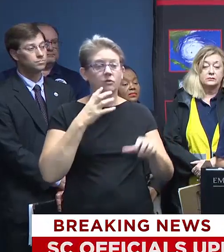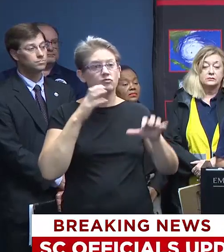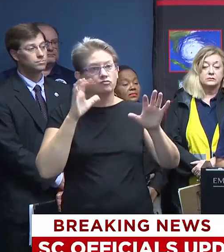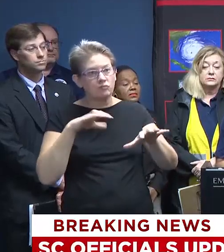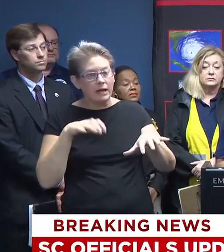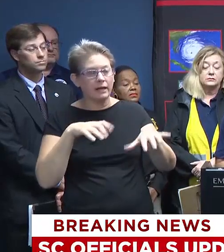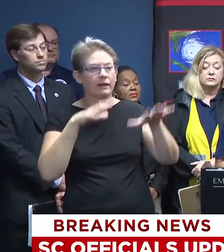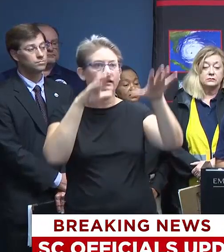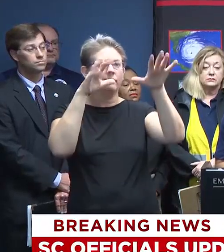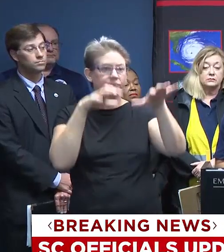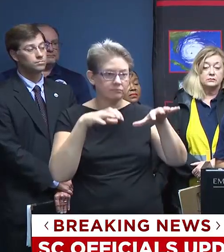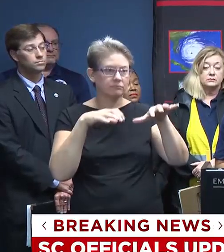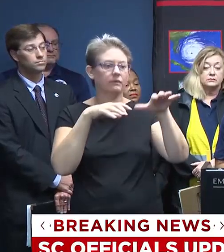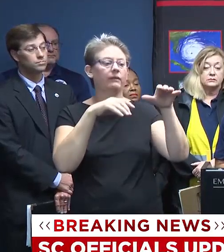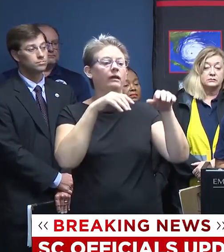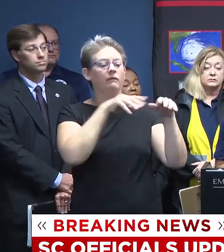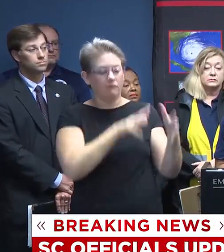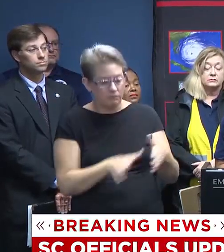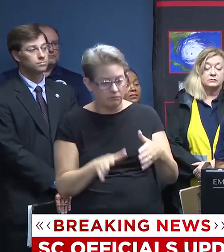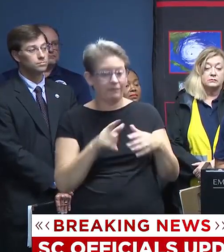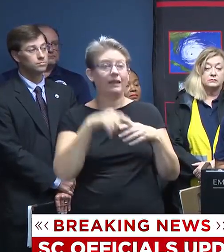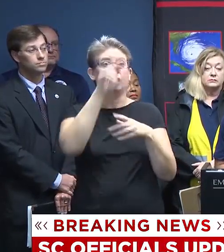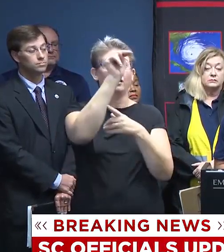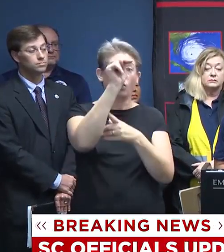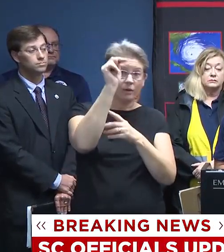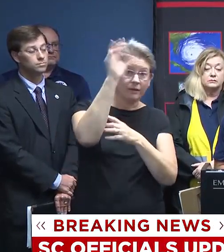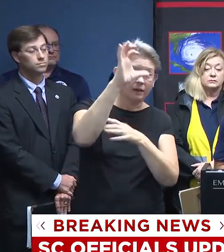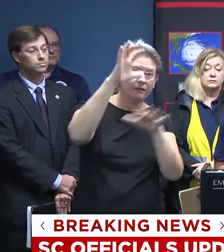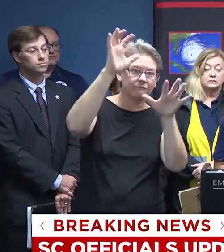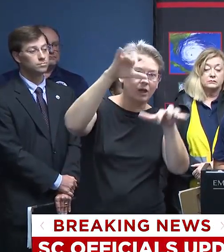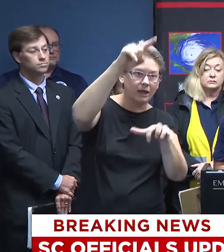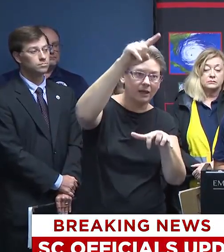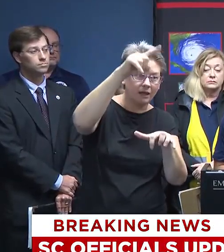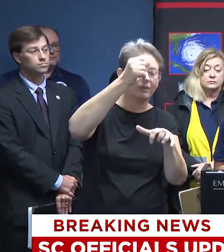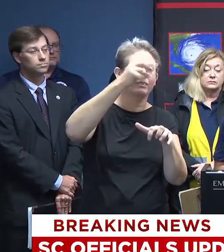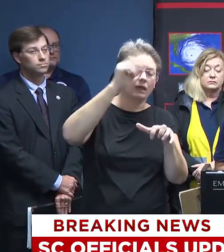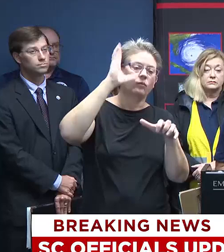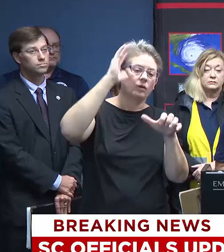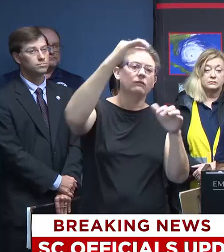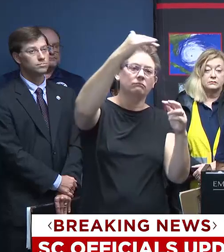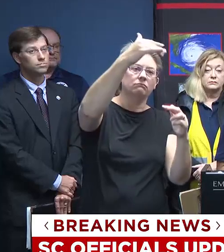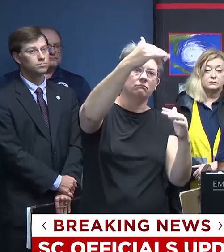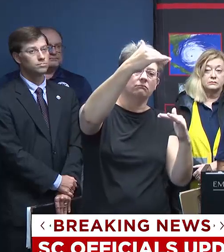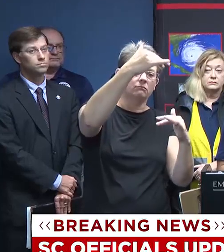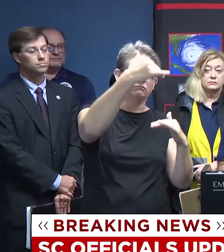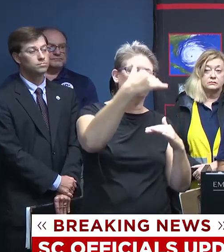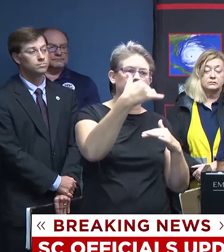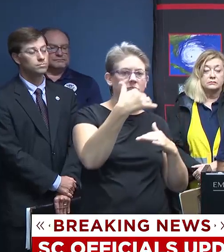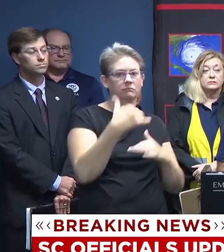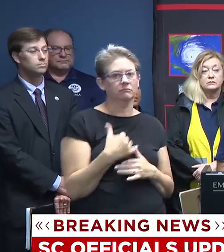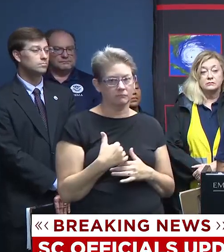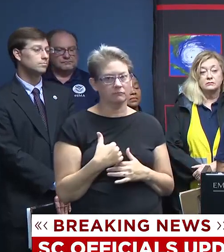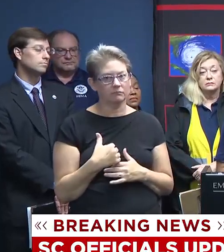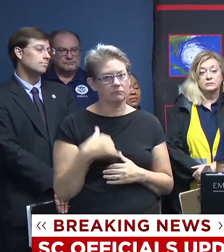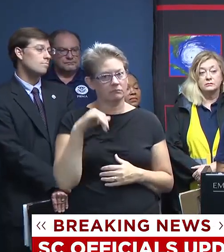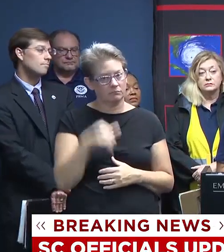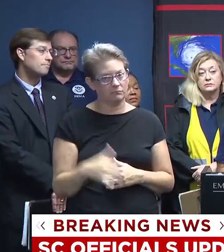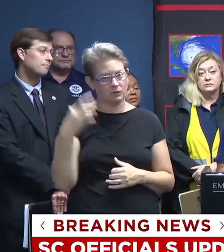LIKELY NOT FELT UNTIL AFTER THE STORM PASSES THROUGH. THE RIVER'S UP LIKELY NOT FELT UNTIL AFTER THE STORM PASSES THROUGH. THE RIVER'S UP THERE. LIKELY NOT FELT UNTIL AFTER THE STORM PASSES THROUGH. THE RIVER'S UP THERE. TAKE LIKELY NOT FELT UNTIL AFTER THE STORM PASSES THROUGH. THE RIVER'S UP THERE. TAKE A LIKELY NOT FELT UNTIL AFTER THE STORM PASSES THROUGH. THE RIVER'S UP THERE. TAKE A LONG STORM PASSES THROUGH. THE RIVER'S UP THERE. TAKE A LONG STORM PASSES THROUGH. THE RIVER'S UP THERE. TAKE A LONG TIME STORM PASSES THROUGH. THE RIVER'S UP THERE. TAKE A LONG TIME TO STORM PASSES THROUGH. THE RIVER'S UP THERE. TAKE A LONG TIME TO RESPOND. STORM PASSES THROUGH. THE RIVER'S UP THERE. TAKE A LONG TIME TO RESPOND. IT'S STORM PASSES THROUGH. THE RIVER'S UP THERE. TAKE A LONG TIME TO RESPOND. IT'S VERY STORM PASSES THROUGH. THE RIVER'S UP THERE. TAKE A LONG TIME TO RESPOND. IT'S VERY FLAT, RIVER'S UP THERE. TAKE A LONG TIME TO RESPOND. IT'S VERY FLAT, RIVER'S UP THERE. TAKE A LONG TIME TO RESPOND. IT'S VERY FLAT, SO RIVER'S UP THERE. TAKE A LONG TIME TO RESPOND. IT'S VERY FLAT, SO THE RIVER'S UP THERE. TAKE A LONG TIME TO RESPOND. IT'S VERY FLAT, SO THE RAIN RIVER'S UP THERE. TAKE A LONG TIME TO RESPOND. IT'S VERY FLAT, SO THE RAIN THAT RIVER'S UP THERE. TAKE A LONG TIME TO RESPOND. IT'S VERY FLAT, SO THE RAIN THAT FALLS RIVER'S UP THERE. TAKE A LONG TIME TO RESPOND. IT'S VERY FLAT, SO THE RAIN THAT FALLS WILL RIVER'S UP THERE. TAKE A LONG TIME TO RESPOND. IT'S VERY FLAT, SO THE RAIN THAT FALLS WILL GO TIME TO RESPOND. IT'S VERY FLAT, SO THE RAIN THAT FALLS WILL GO TIME TO RESPOND. IT'S VERY FLAT, SO THE RAIN THAT FALLS WILL GO INTO TIME TO RESPOND. IT'S VERY FLAT, SO THE RAIN THAT FALLS WILL GO INTO THE TIME TO RESPOND. IT'S VERY FLAT, SO THE RAIN THAT FALLS WILL GO INTO THE RIVERS TIME TO RESPOND. IT'S VERY FLAT, SO THE RAIN THAT FALLS WILL GO INTO THE RIVERS AND TIME TO RESPOND. IT'S VERY FLAT, SO THE RAIN THAT FALLS WILL GO INTO THE RIVERS AND THEN TIME TO RESPOND. IT'S VERY FLAT, SO THE RAIN THAT FALLS WILL GO INTO THE RIVERS AND THEN ALSO SO THE RAIN THAT FALLS WILL GO INTO THE RIVERS AND THEN ALSO SO THE RAIN THAT FALLS WILL GO INTO THE RIVERS AND THEN ALSO THE SO THE RAIN THAT FALLS WILL GO INTO THE RIVERS AND THEN ALSO THE RAIN SO THE RAIN THAT FALLS WILL GO INTO THE RIVERS AND THEN ALSO THE RAIN THAT SO THE RAIN THAT FALLS WILL GO INTO THE RIVERS AND THEN ALSO THE RAIN THAT FALLS SO THE RAIN THAT FALLS WILL GO INTO THE RIVERS AND THEN ALSO THE RAIN THAT FALLS INTO SO THE RAIN THAT FALLS WILL GO INTO THE RIVERS AND THEN ALSO THE RAIN THAT FALLS INTO NORTH INTO THE RIVERS AND THEN ALSO THE RAIN THAT FALLS INTO NORTH INTO THE RIVERS AND THEN ALSO THE RAIN THAT FALLS INTO NORTH CAROLINA, INTO THE RIVERS AND THEN ALSO THE RAIN THAT FALLS INTO NORTH CAROLINA, WHICH